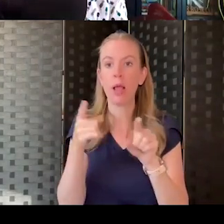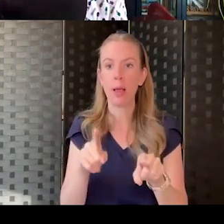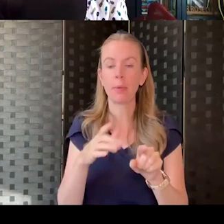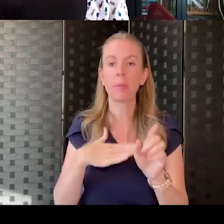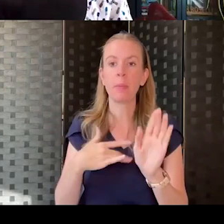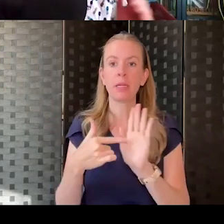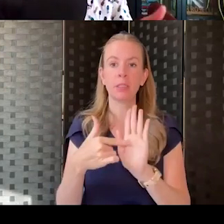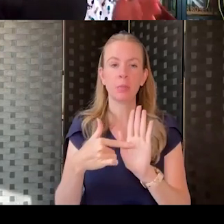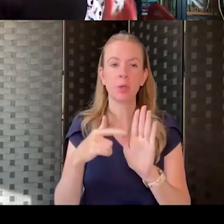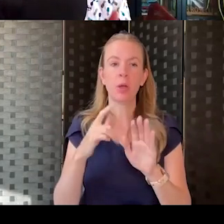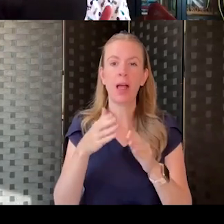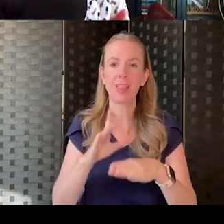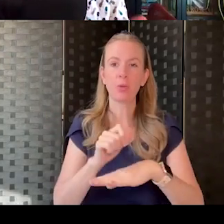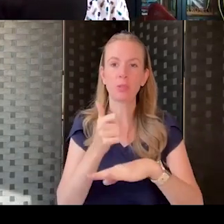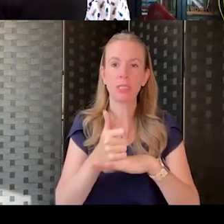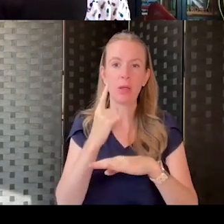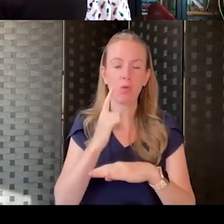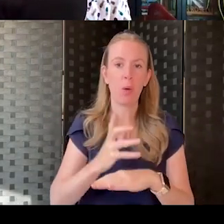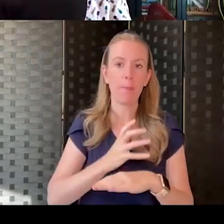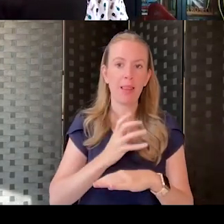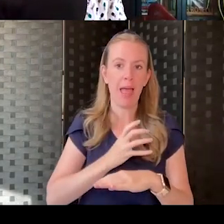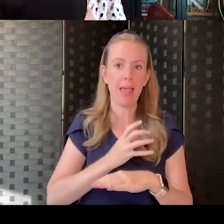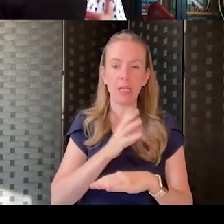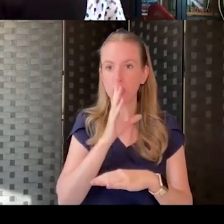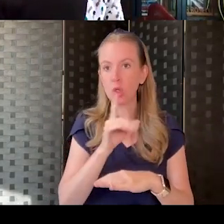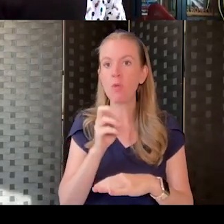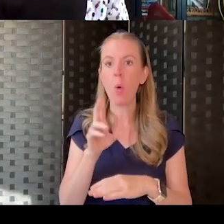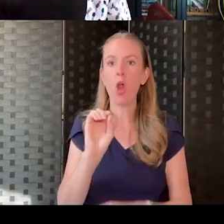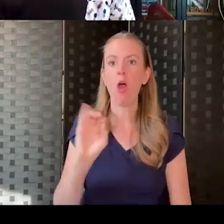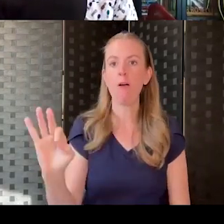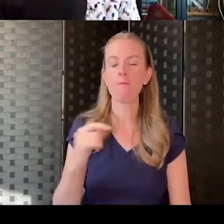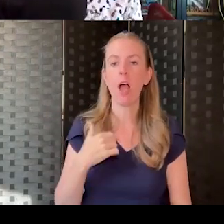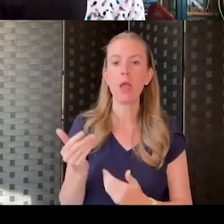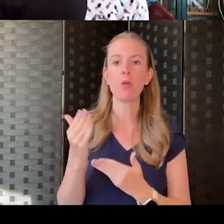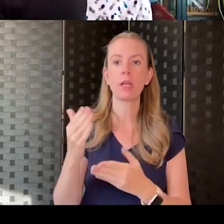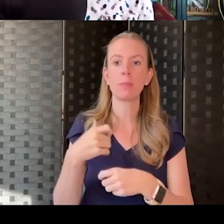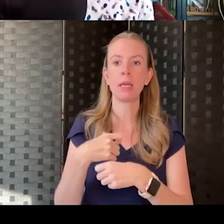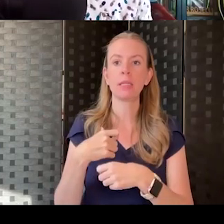region to polite, assertive, or just turn it off. I recommend building your live region support and